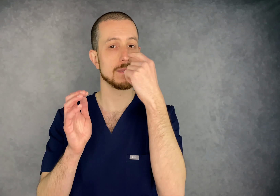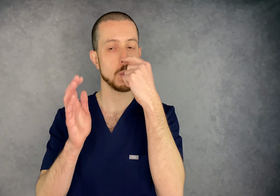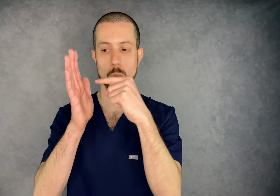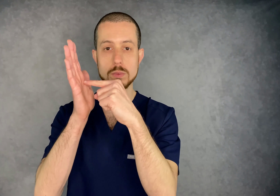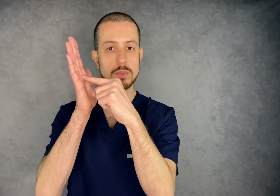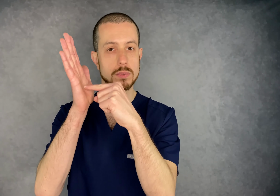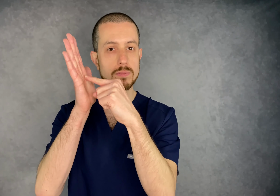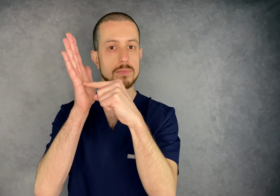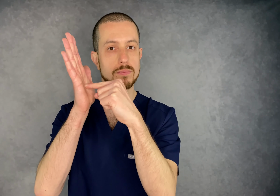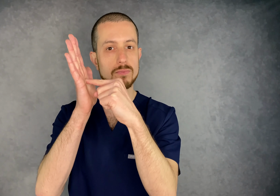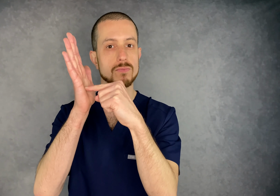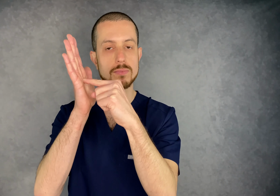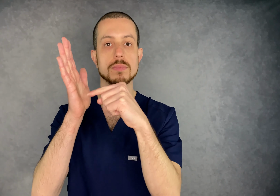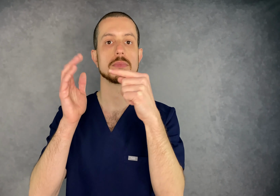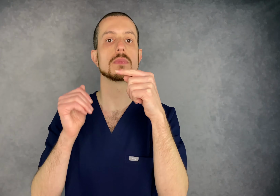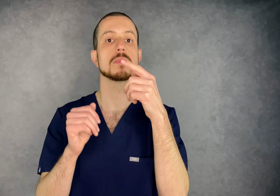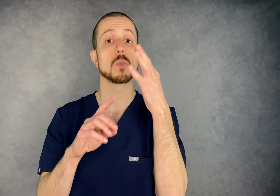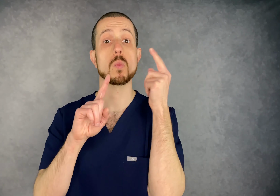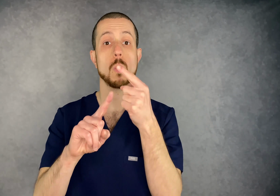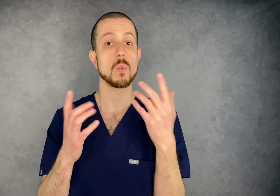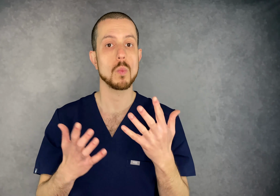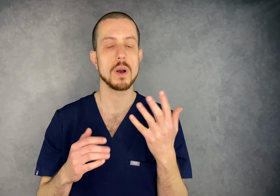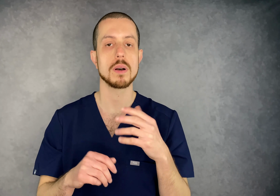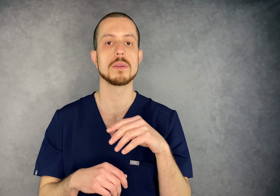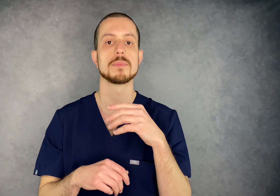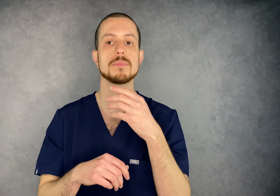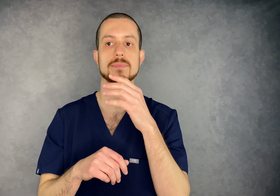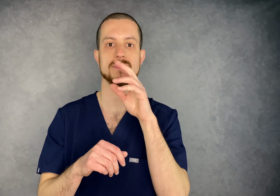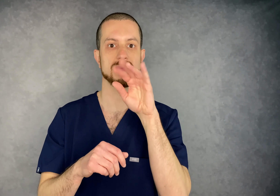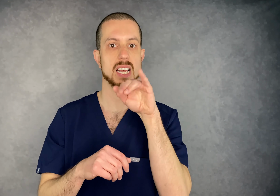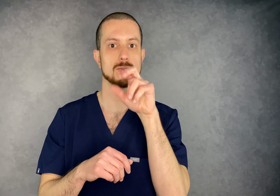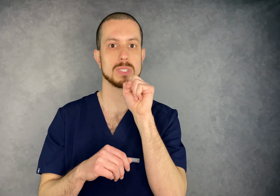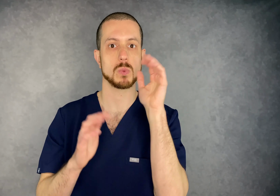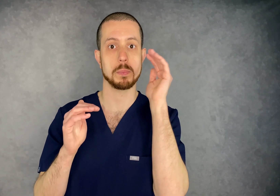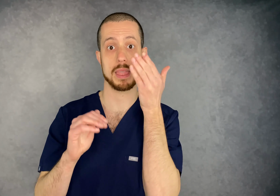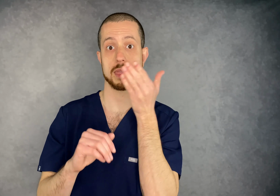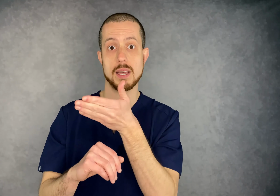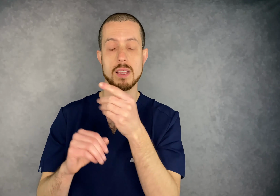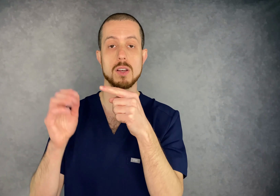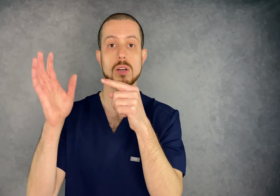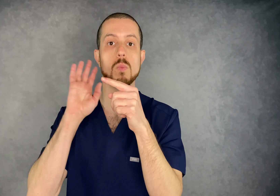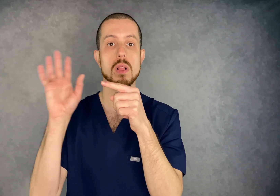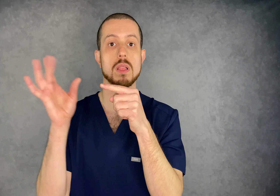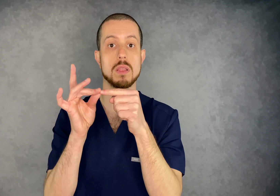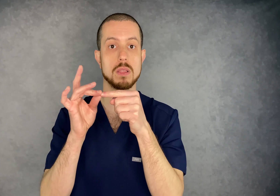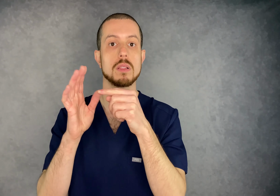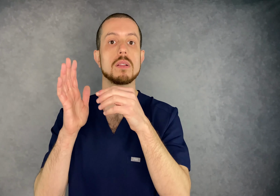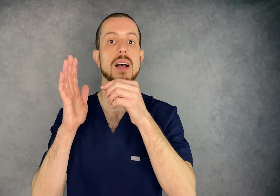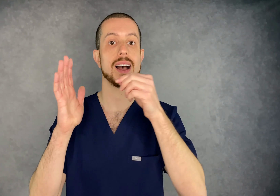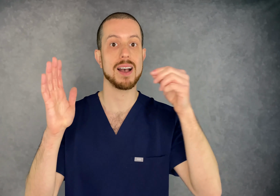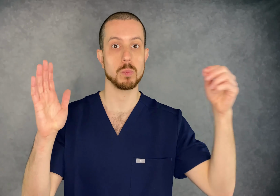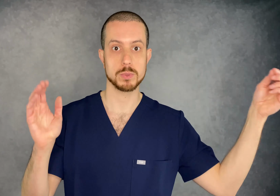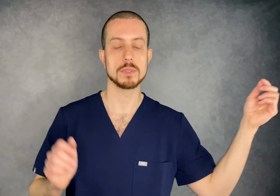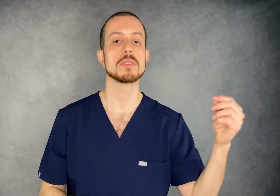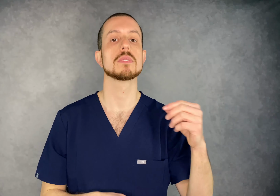back of the nasal cavity where it is rubbed. The goal is to get the virus, if present, to adhere to the swab. Then it is taken out of the nose,